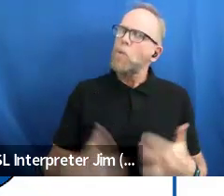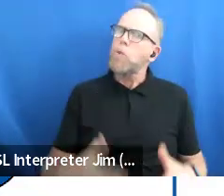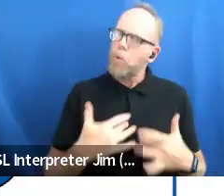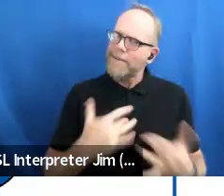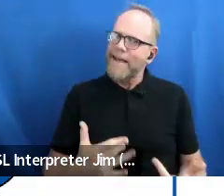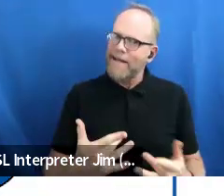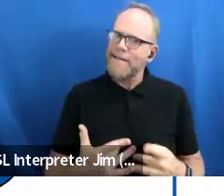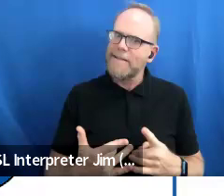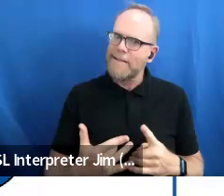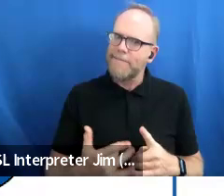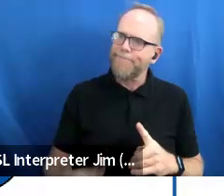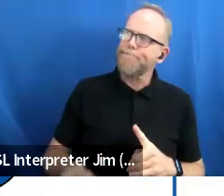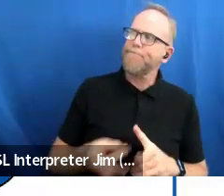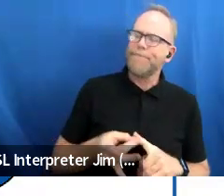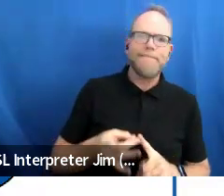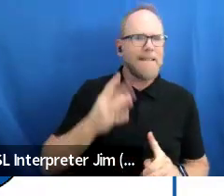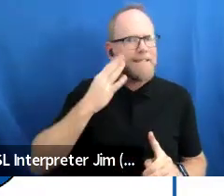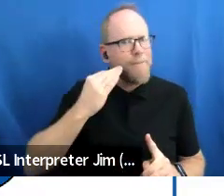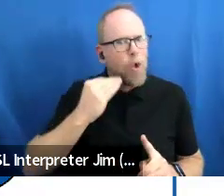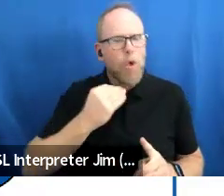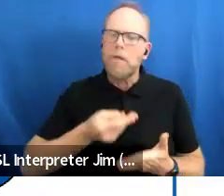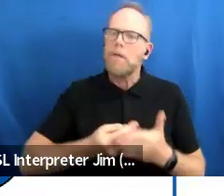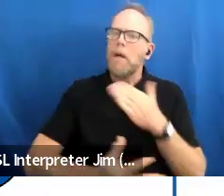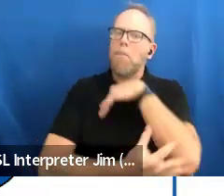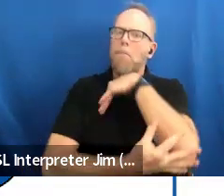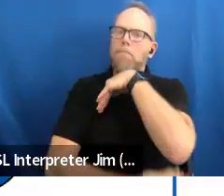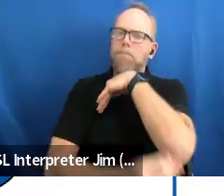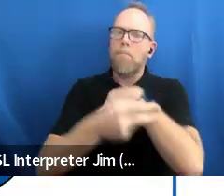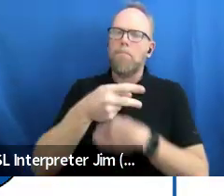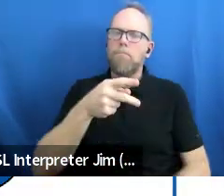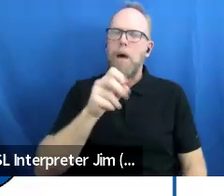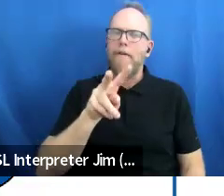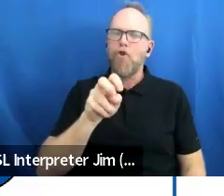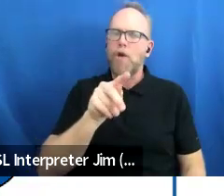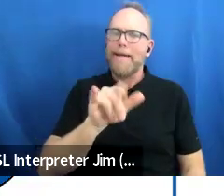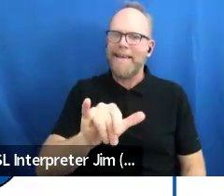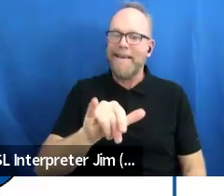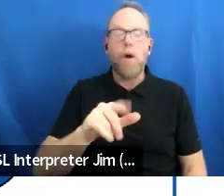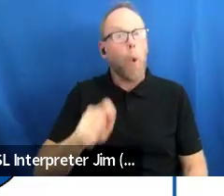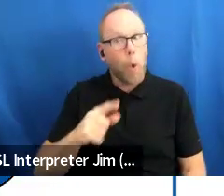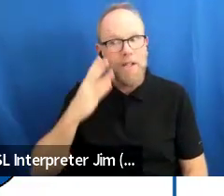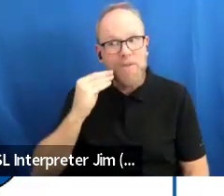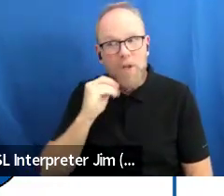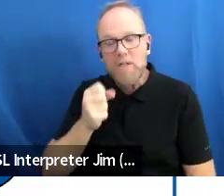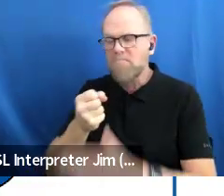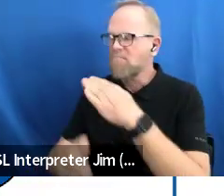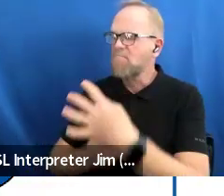ideas such as poverty, as well. Or like I said, incarceration.